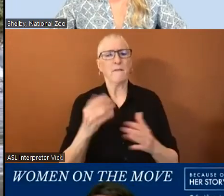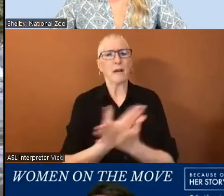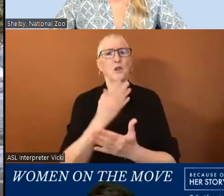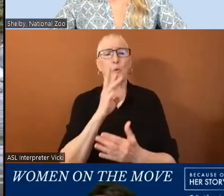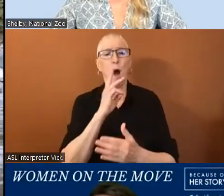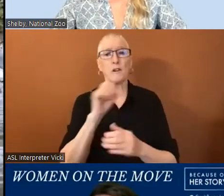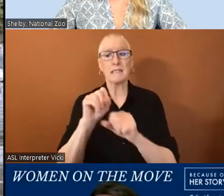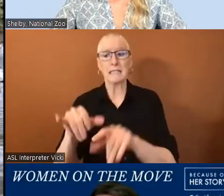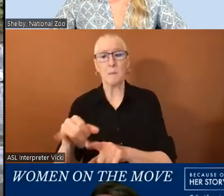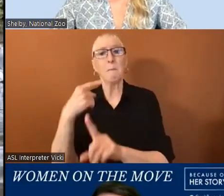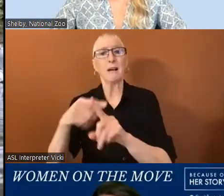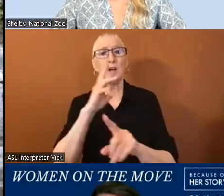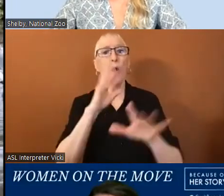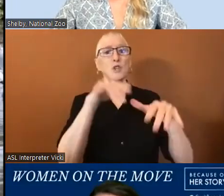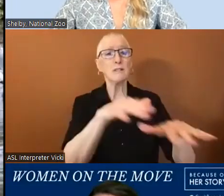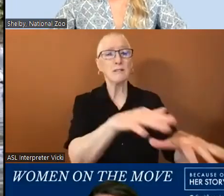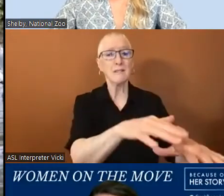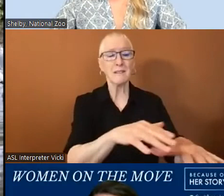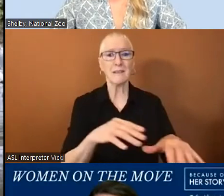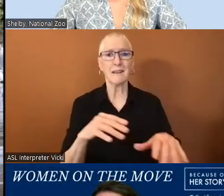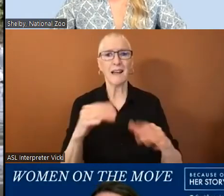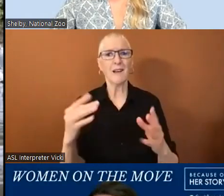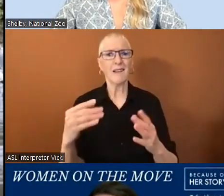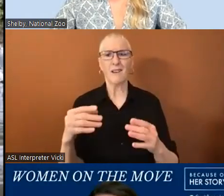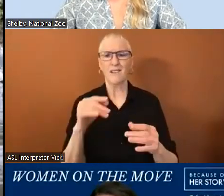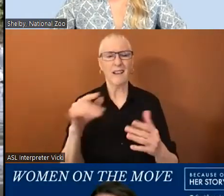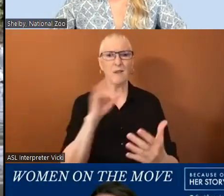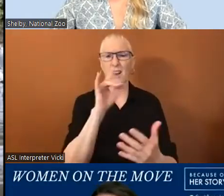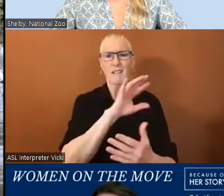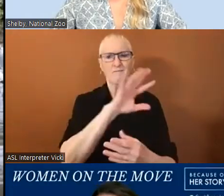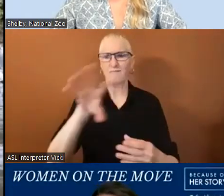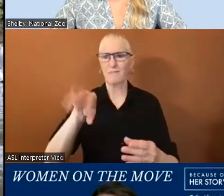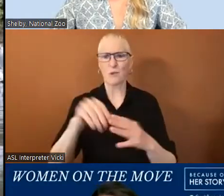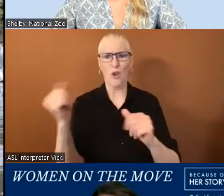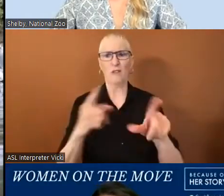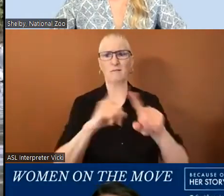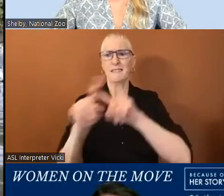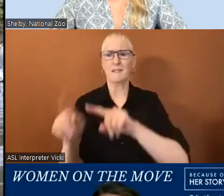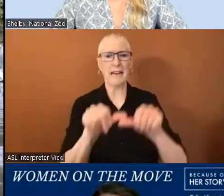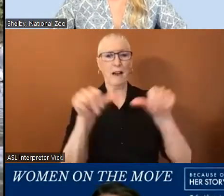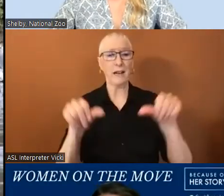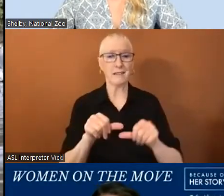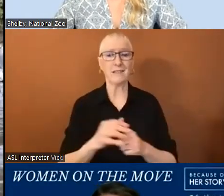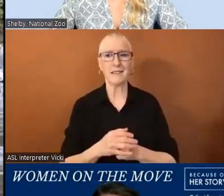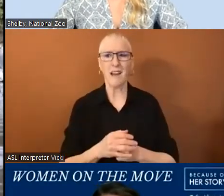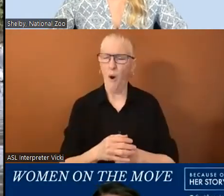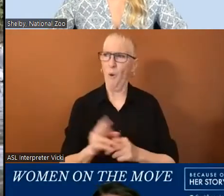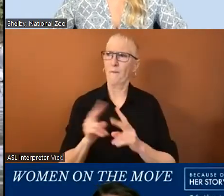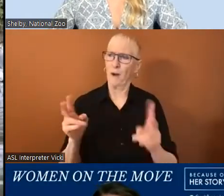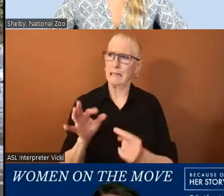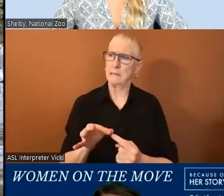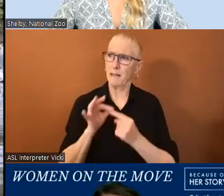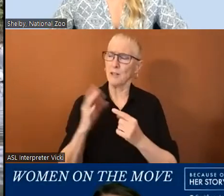the ocean so it's really kind of across all areas. >>Shelby: Yeah, that's super special. So they're an important